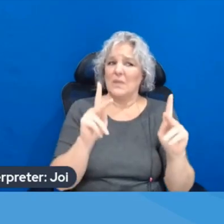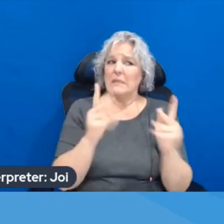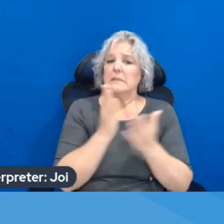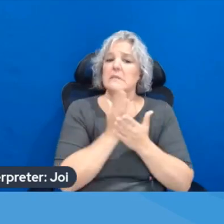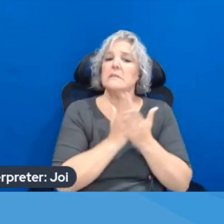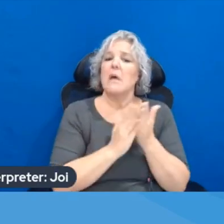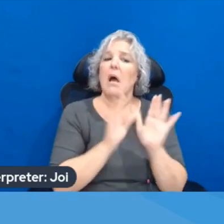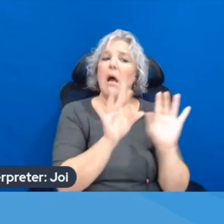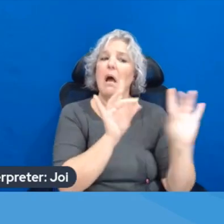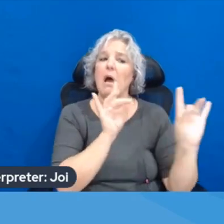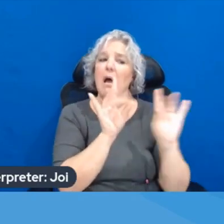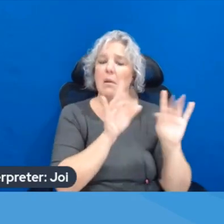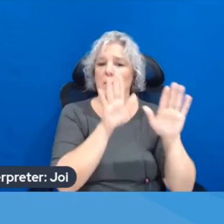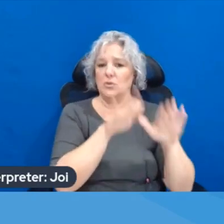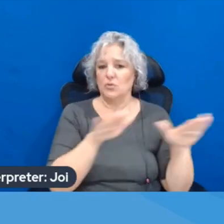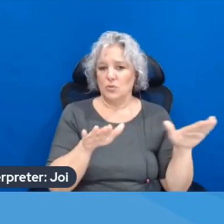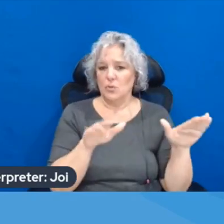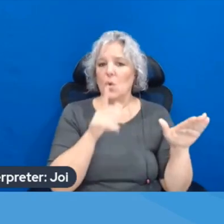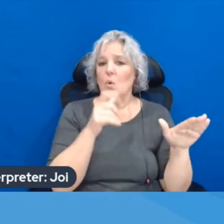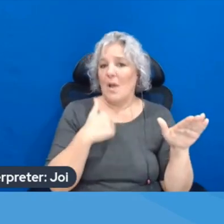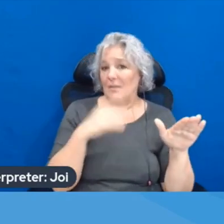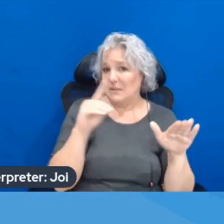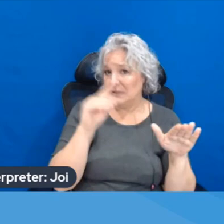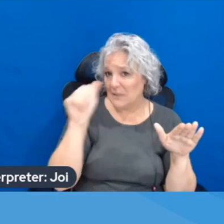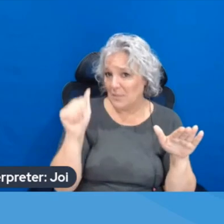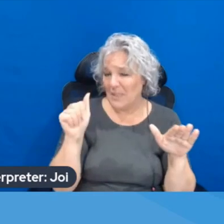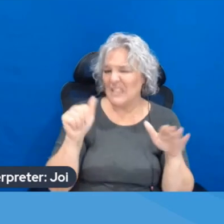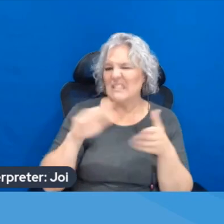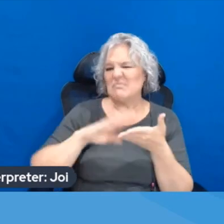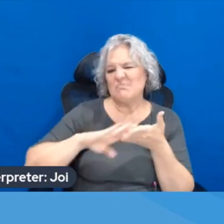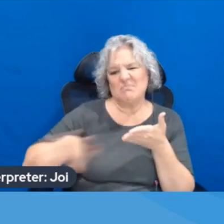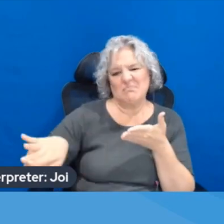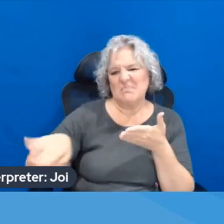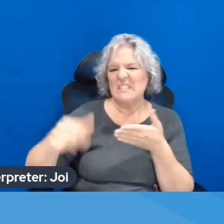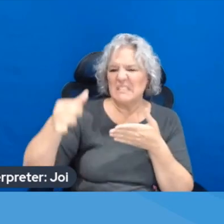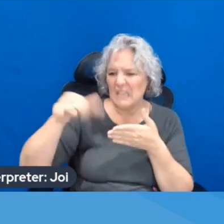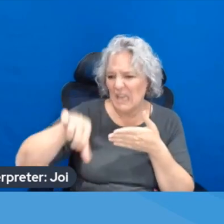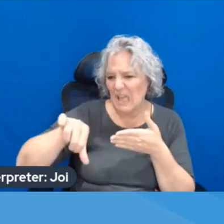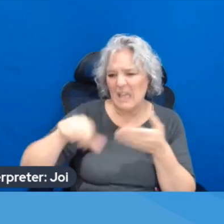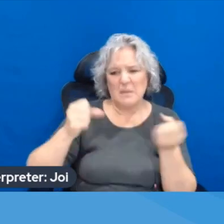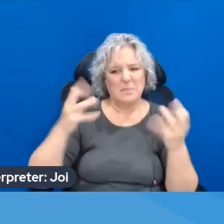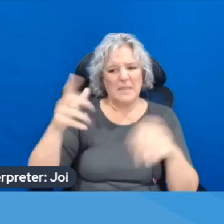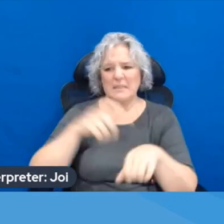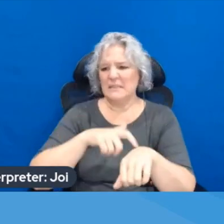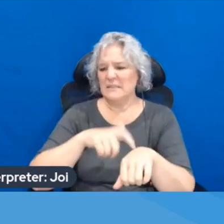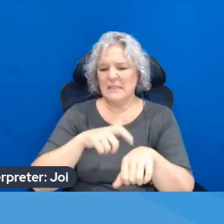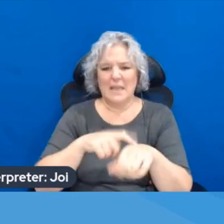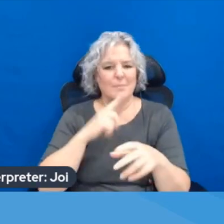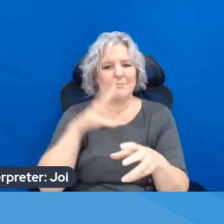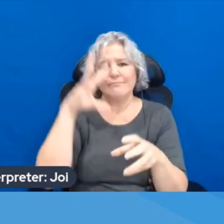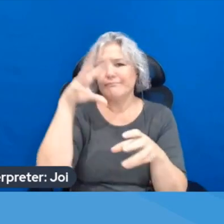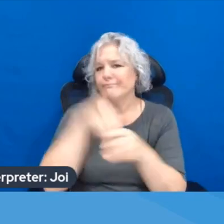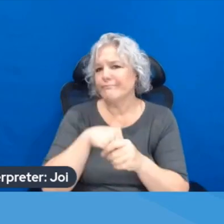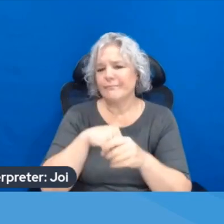Children with disabilities are often denied opportunities to participate in STEM experiences.